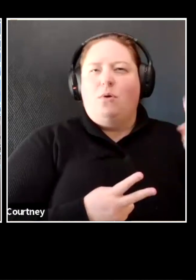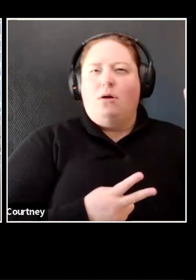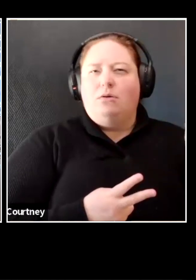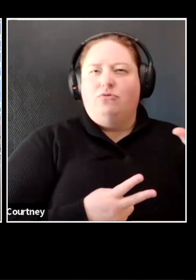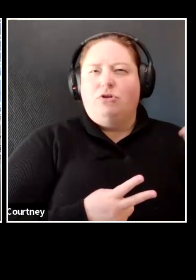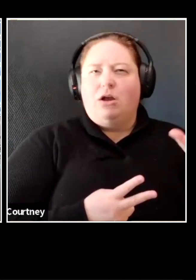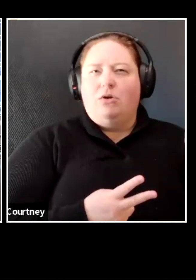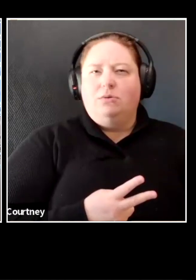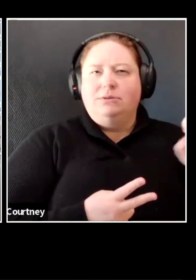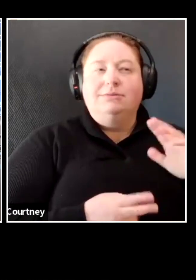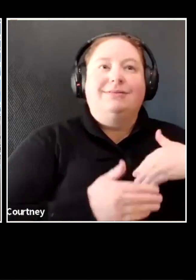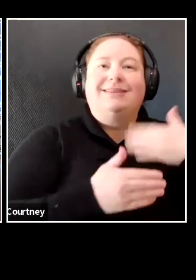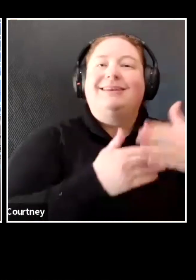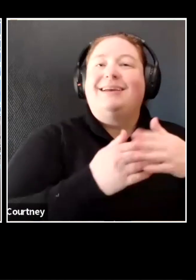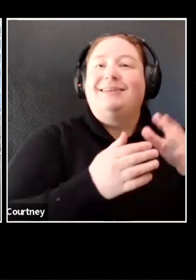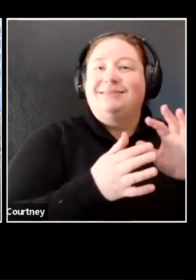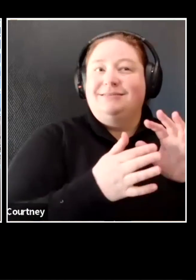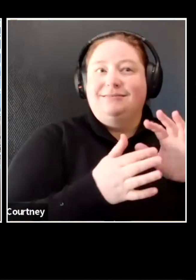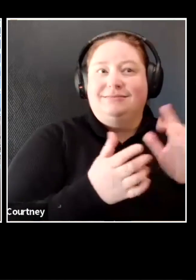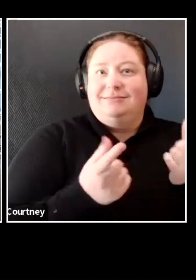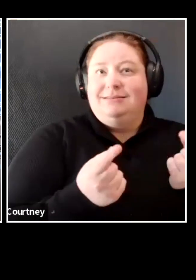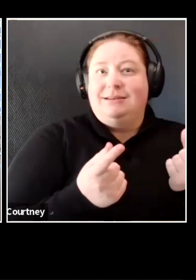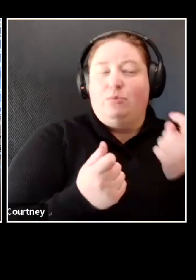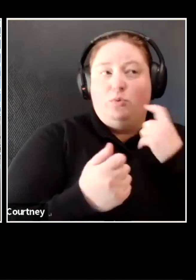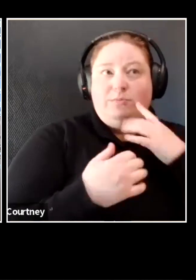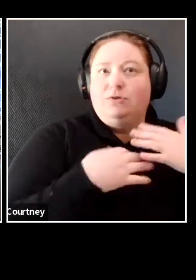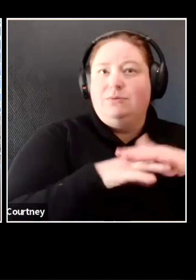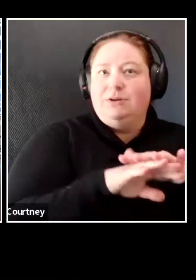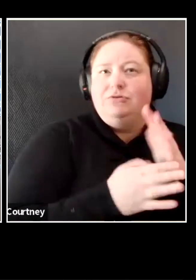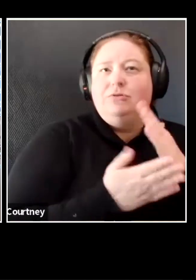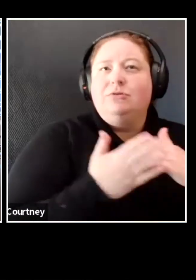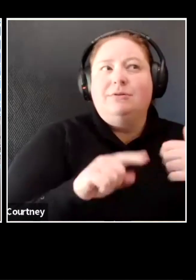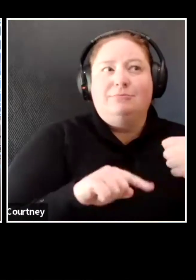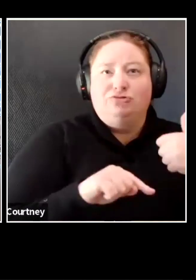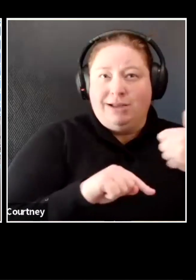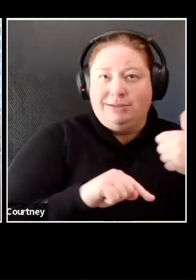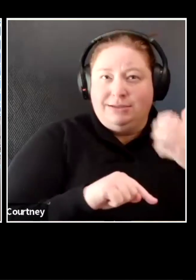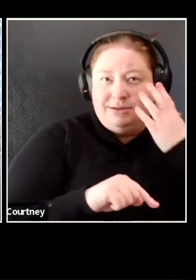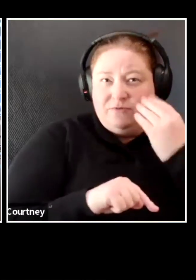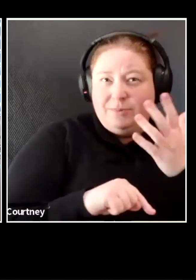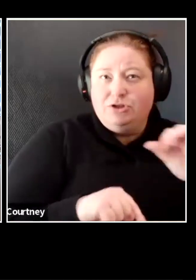as they mentioned too would be to integrate some transit information as well so that we can really